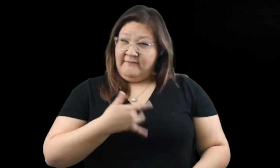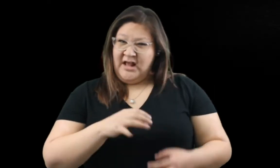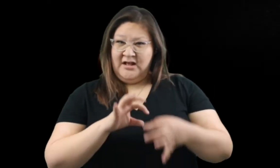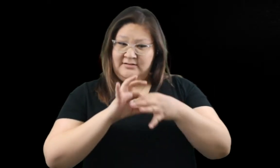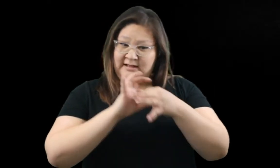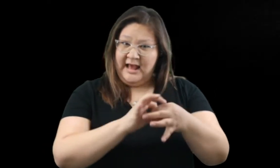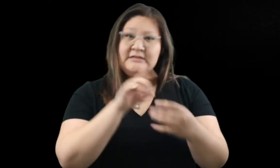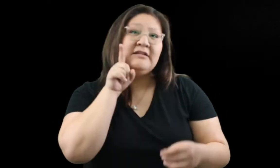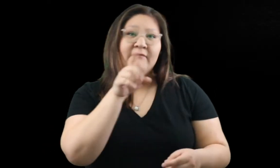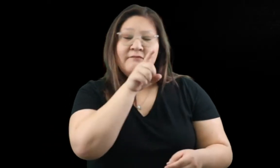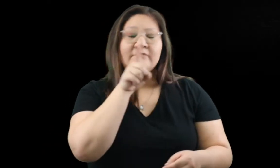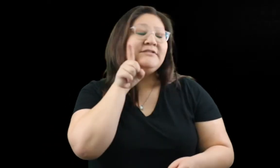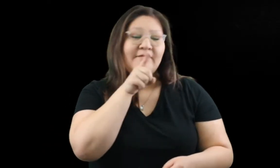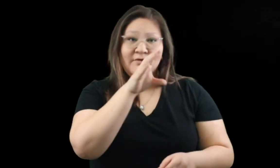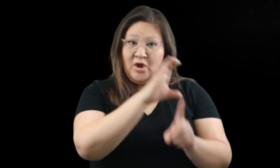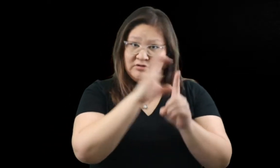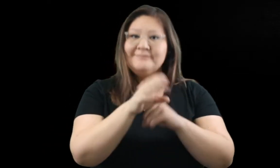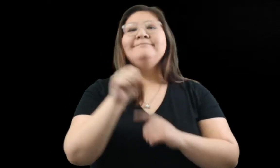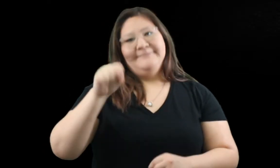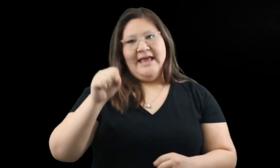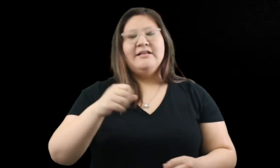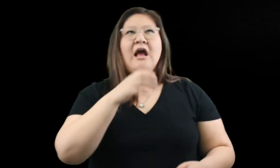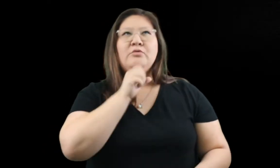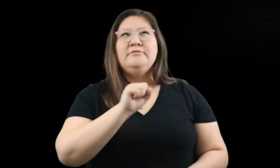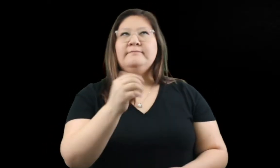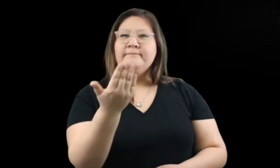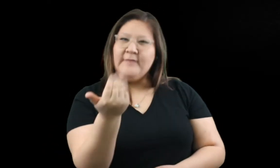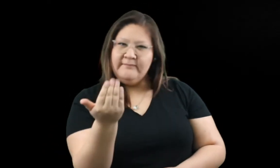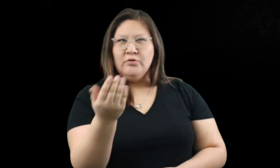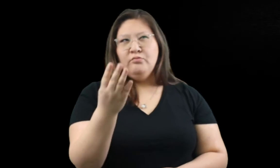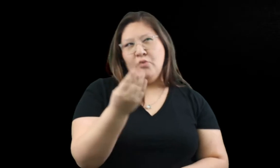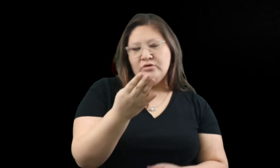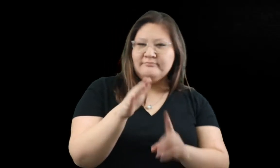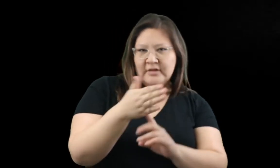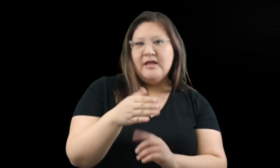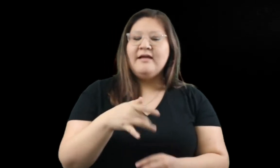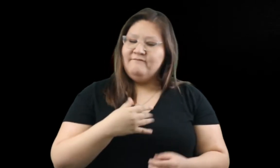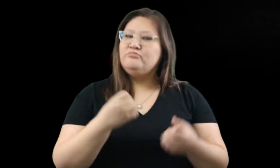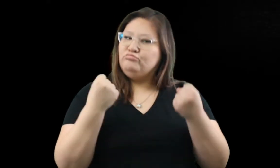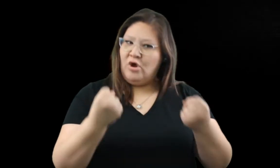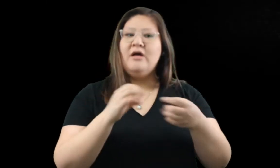My connection to my deaf culture started when I was about 15 . . . maybe 14.